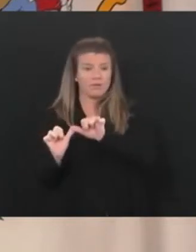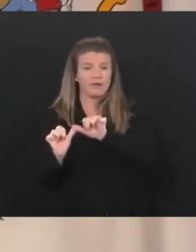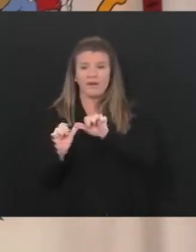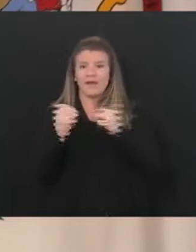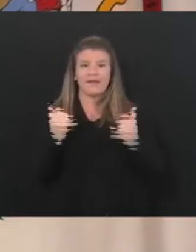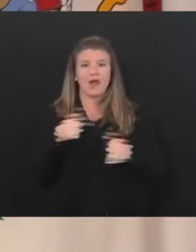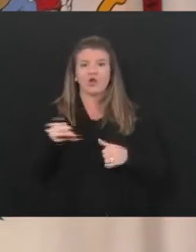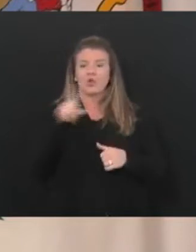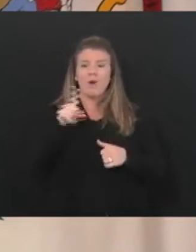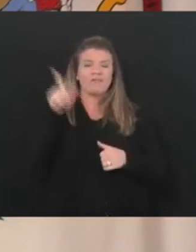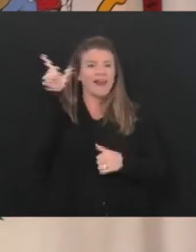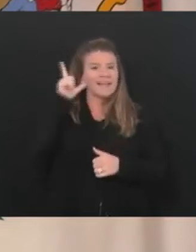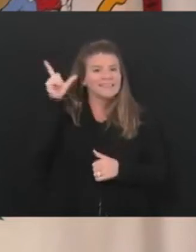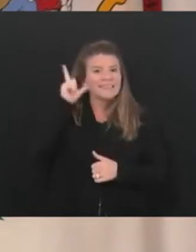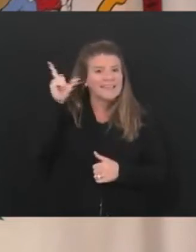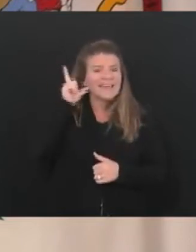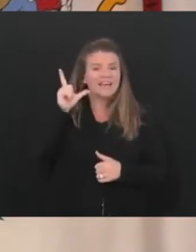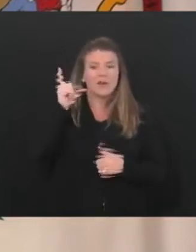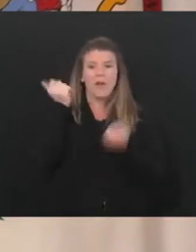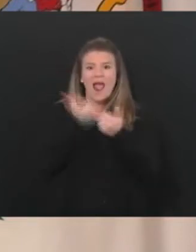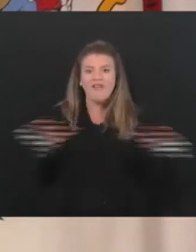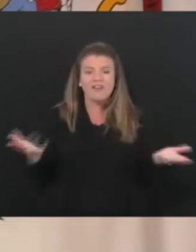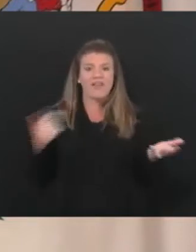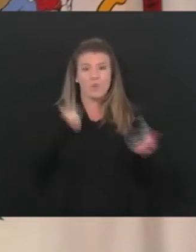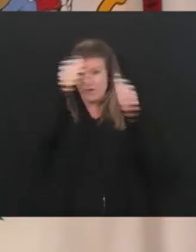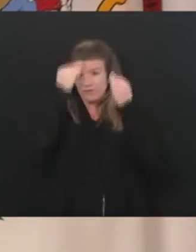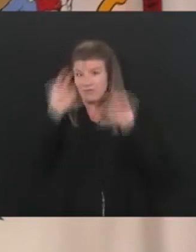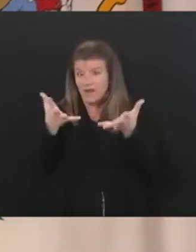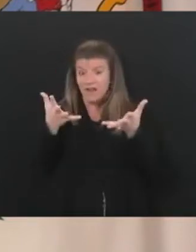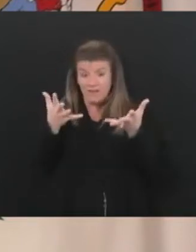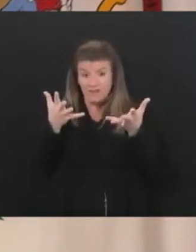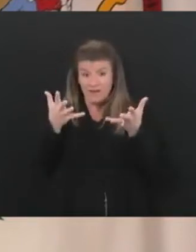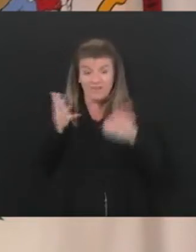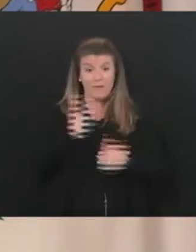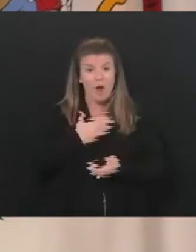CONTINUE TO LOOK BETTER AND WEST VIRGINIANS ARE DOING GREAT,